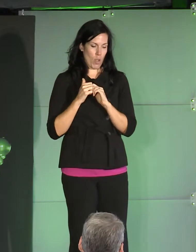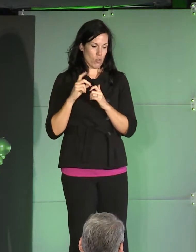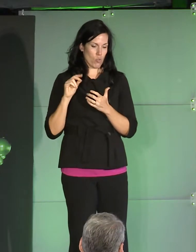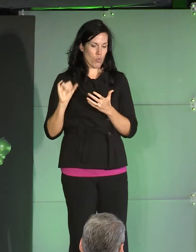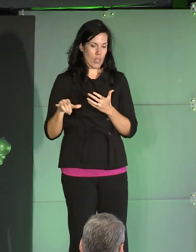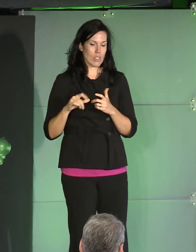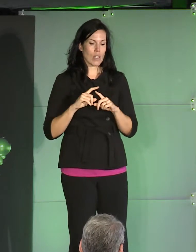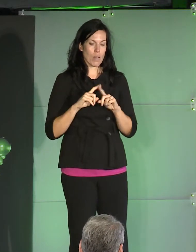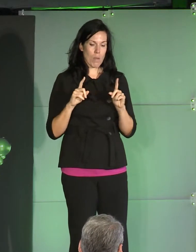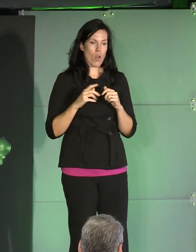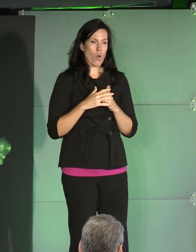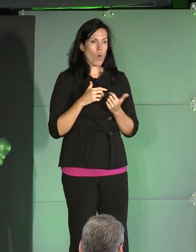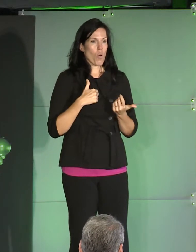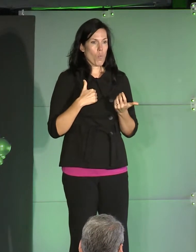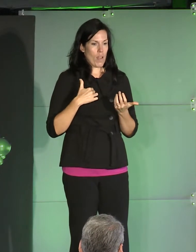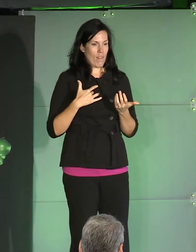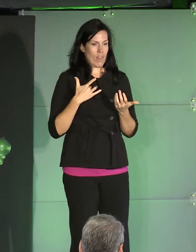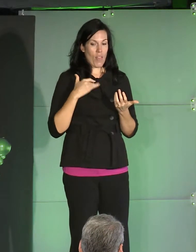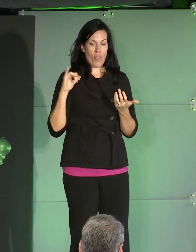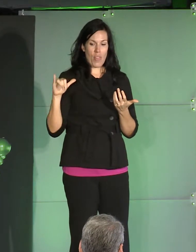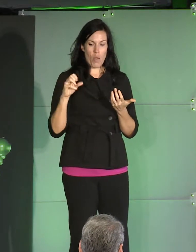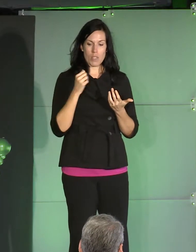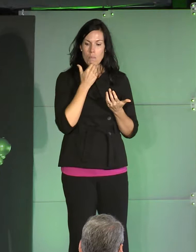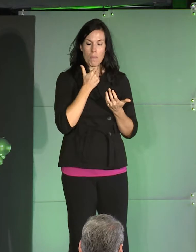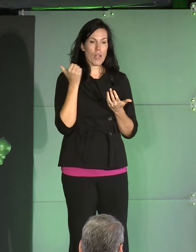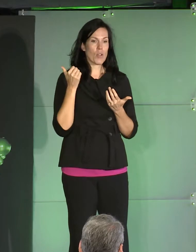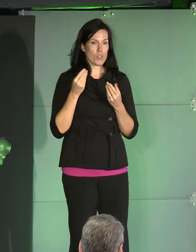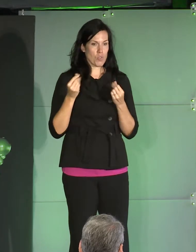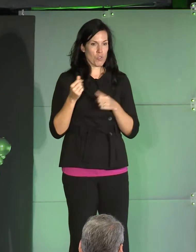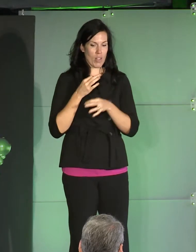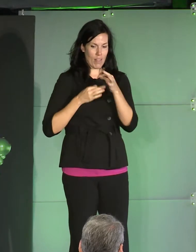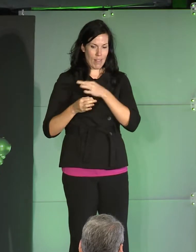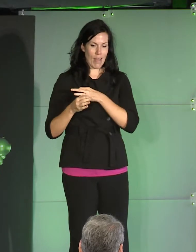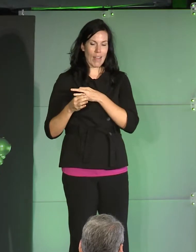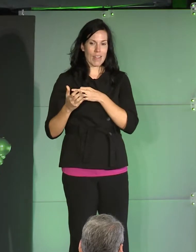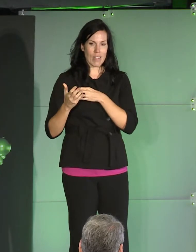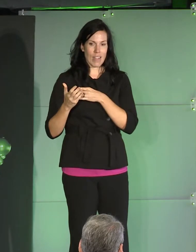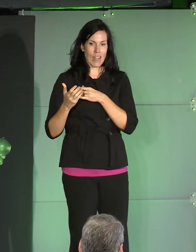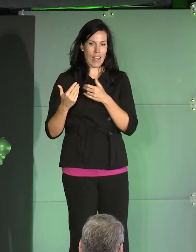But we felt that it was a better solution than having, essentially, the lack of resources